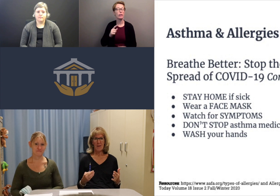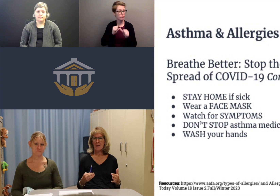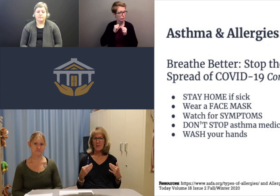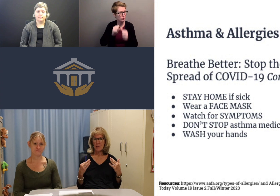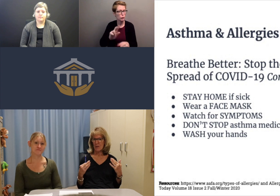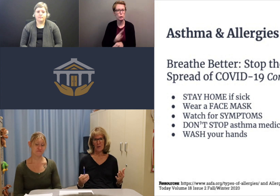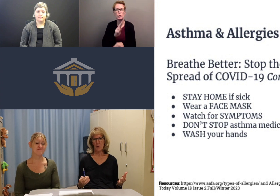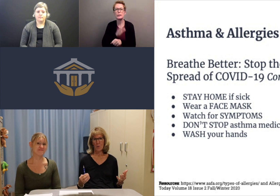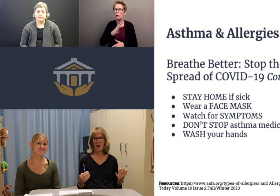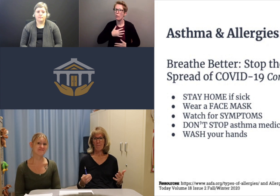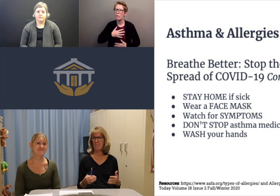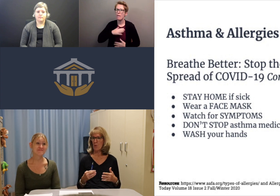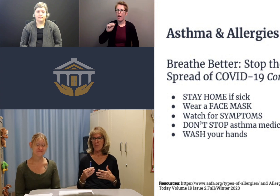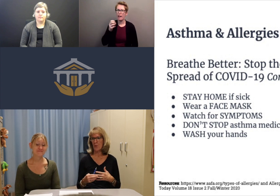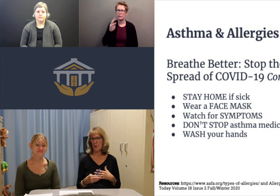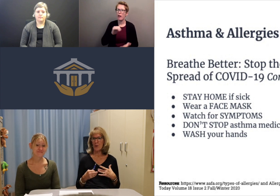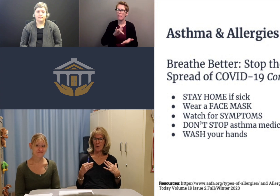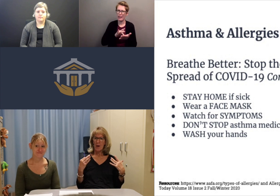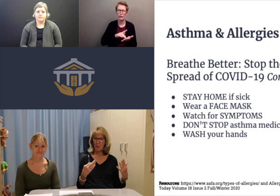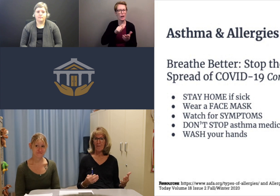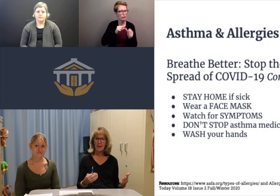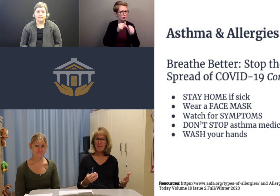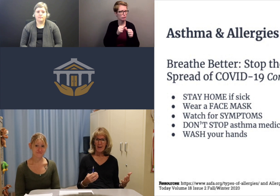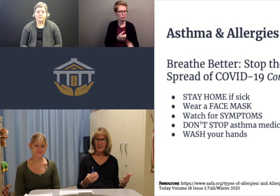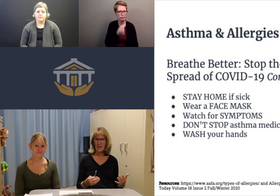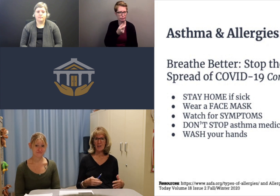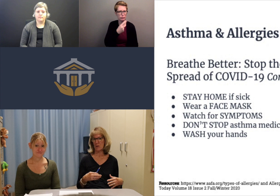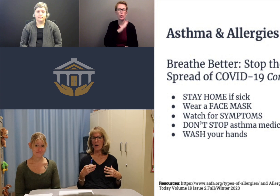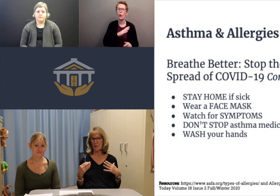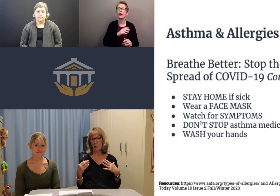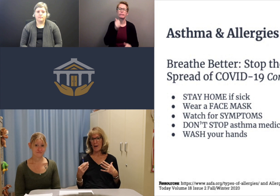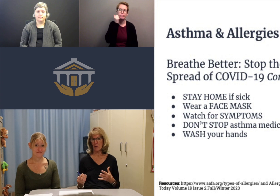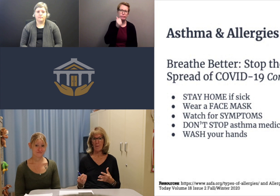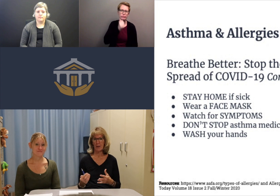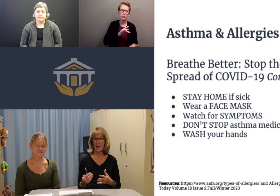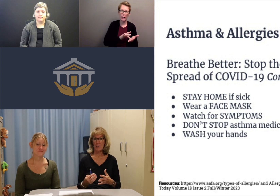They need to continue both your preventative medication as well as your rescue medications